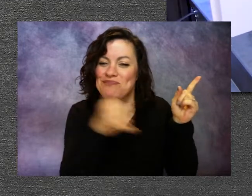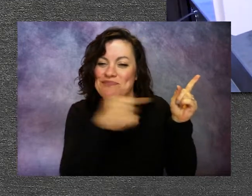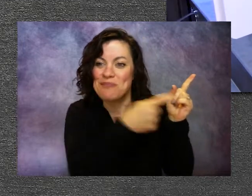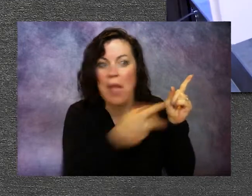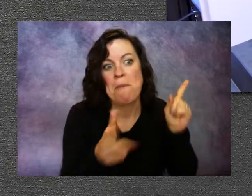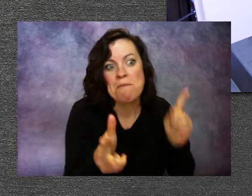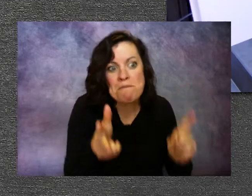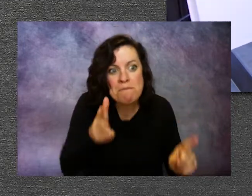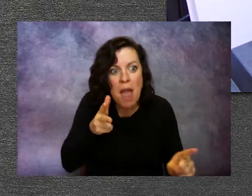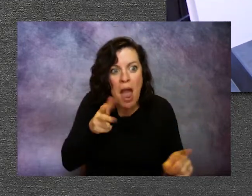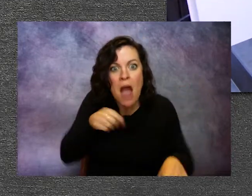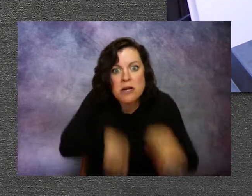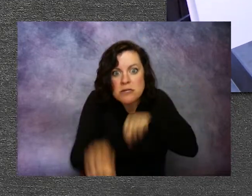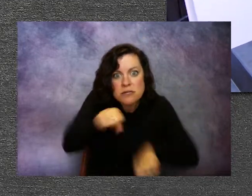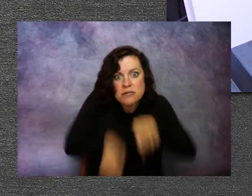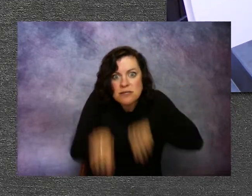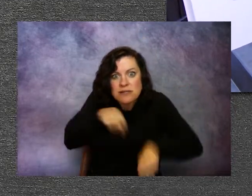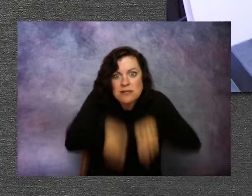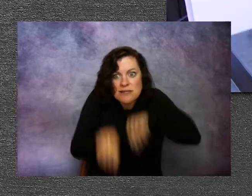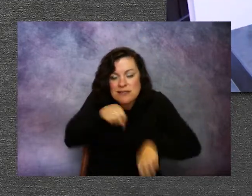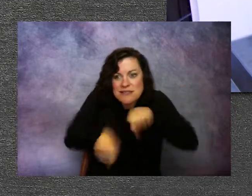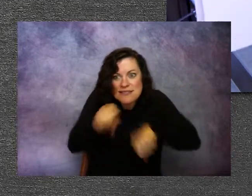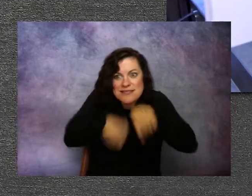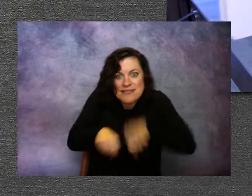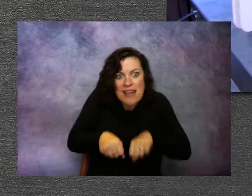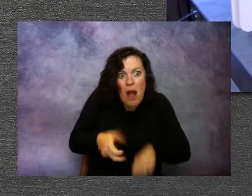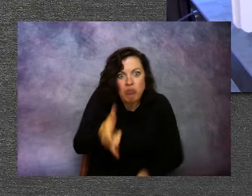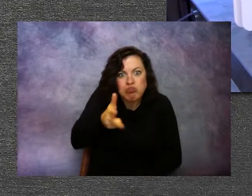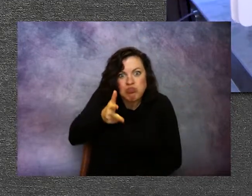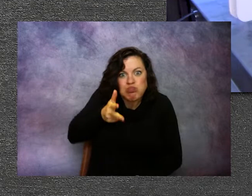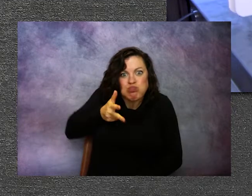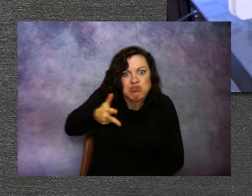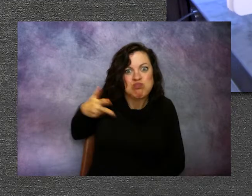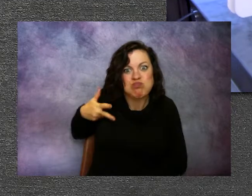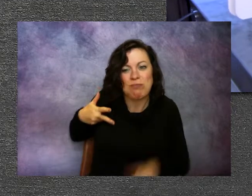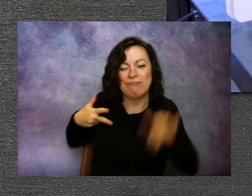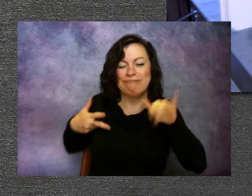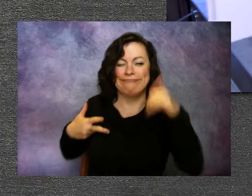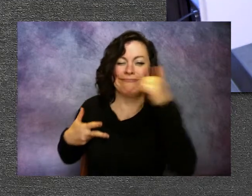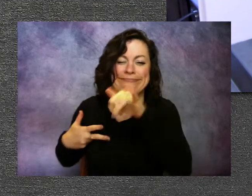Because George can ride backward, too. Silly monkey.